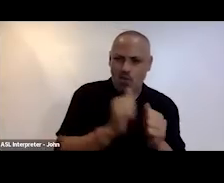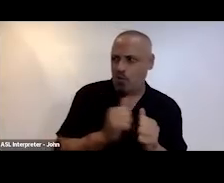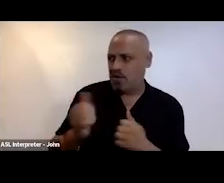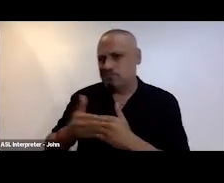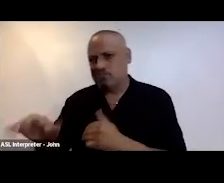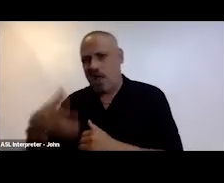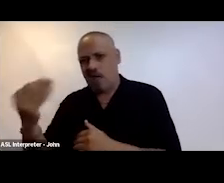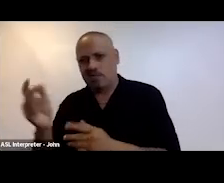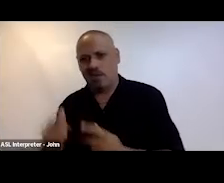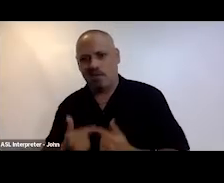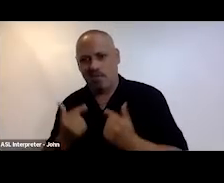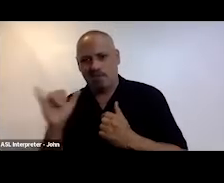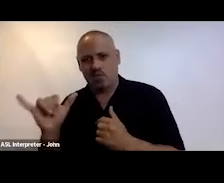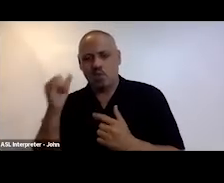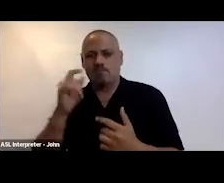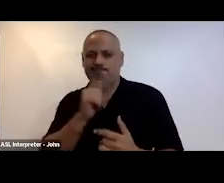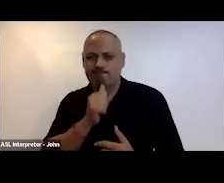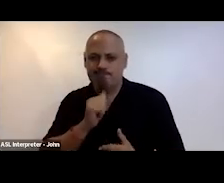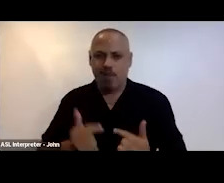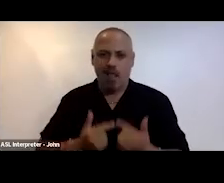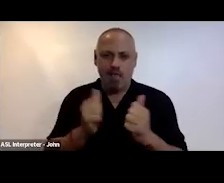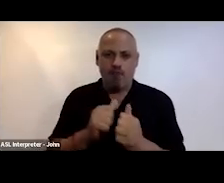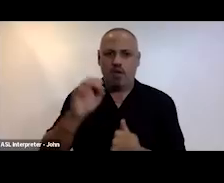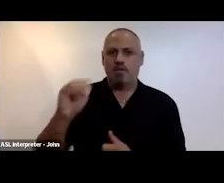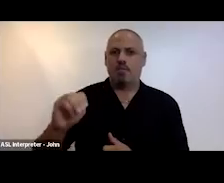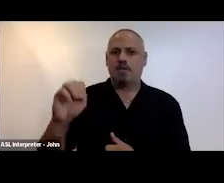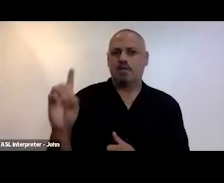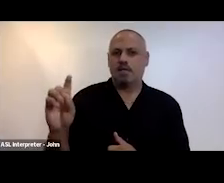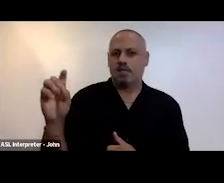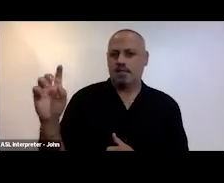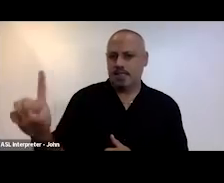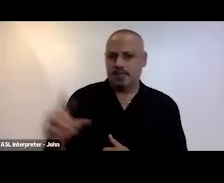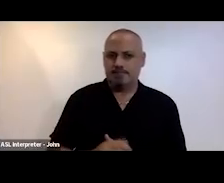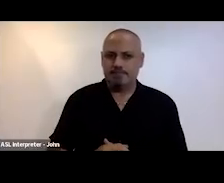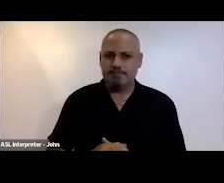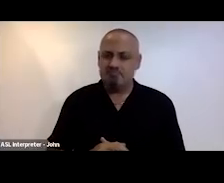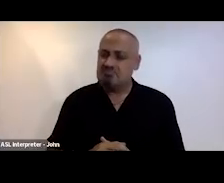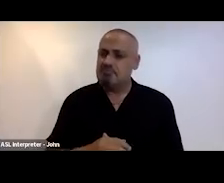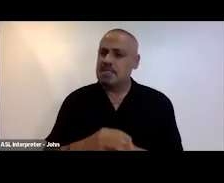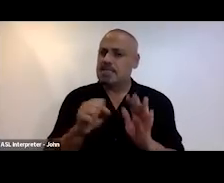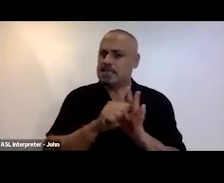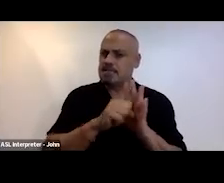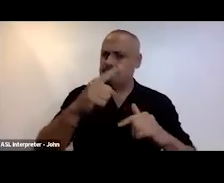that suffer from and live with major depressive disorder. The symptoms really can very from person to person,